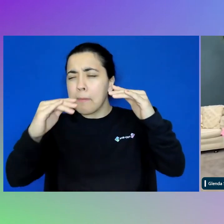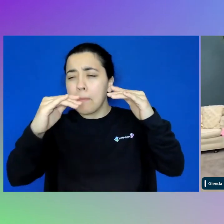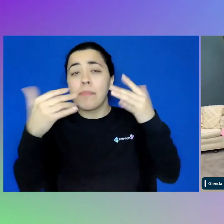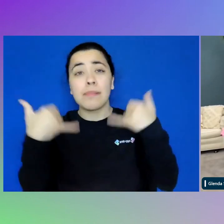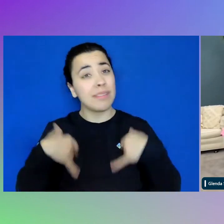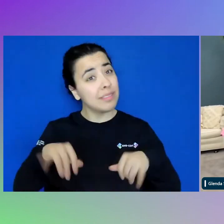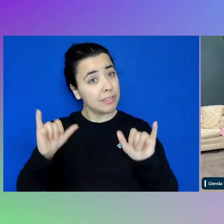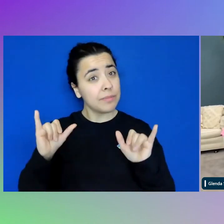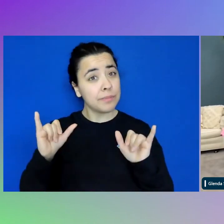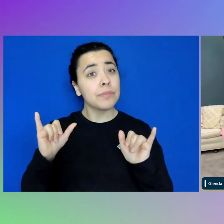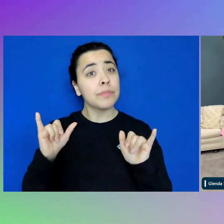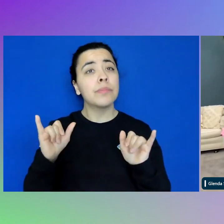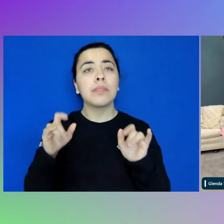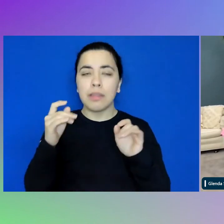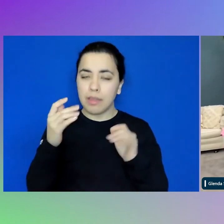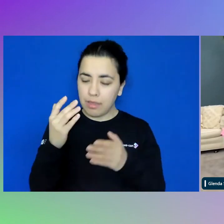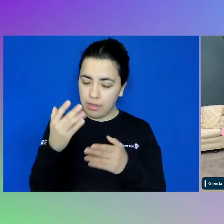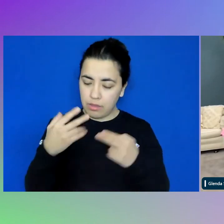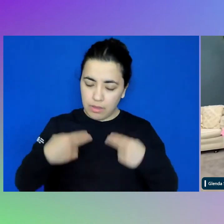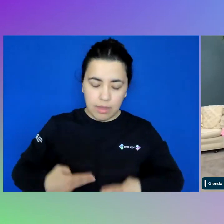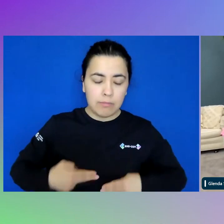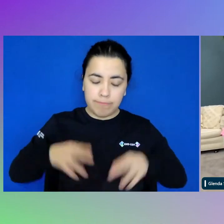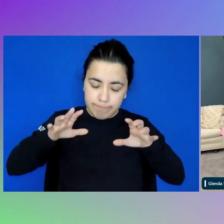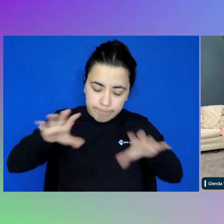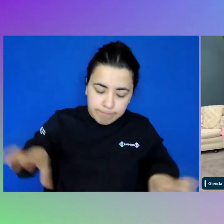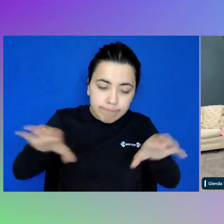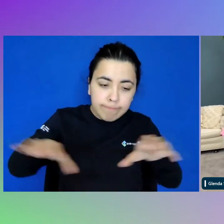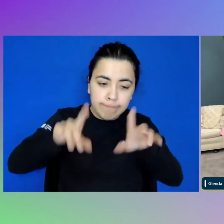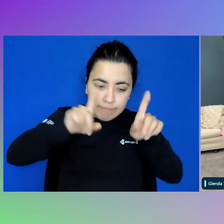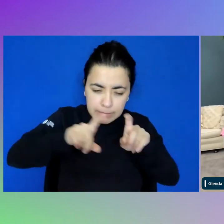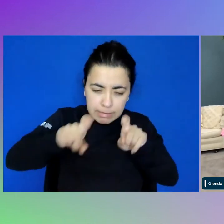need to do manual testing that last 20% of the road is